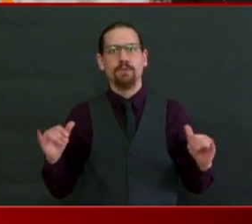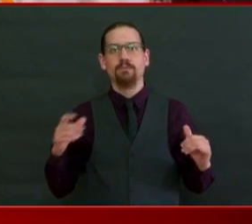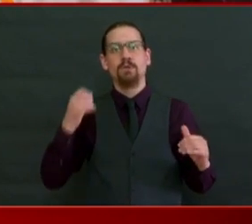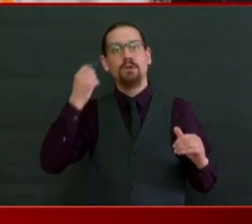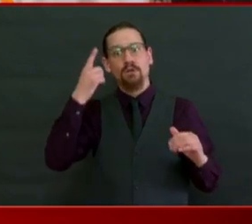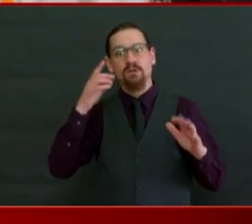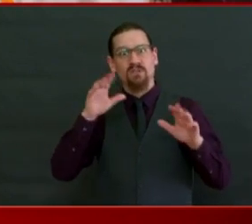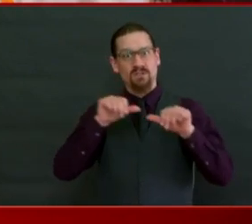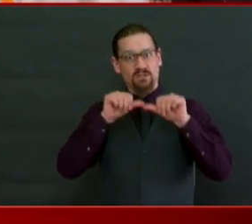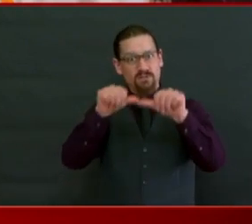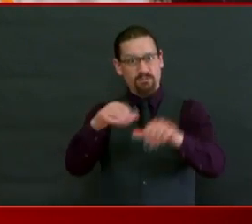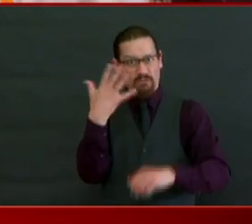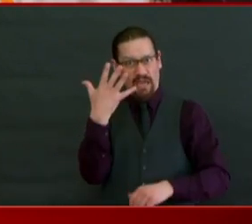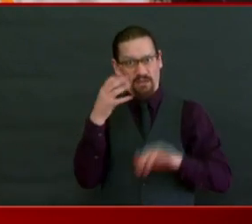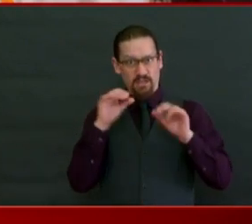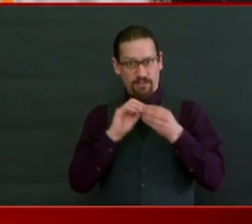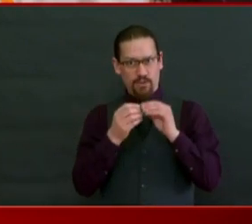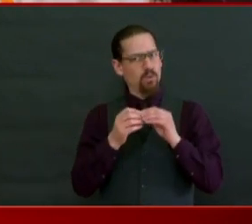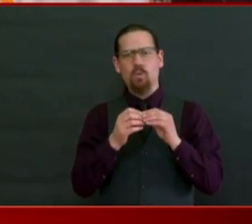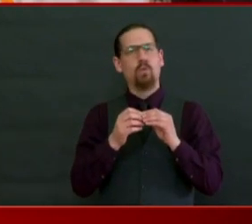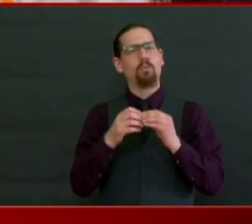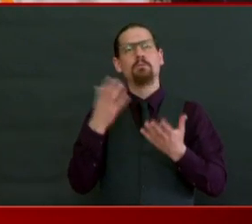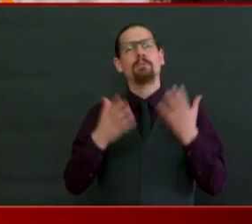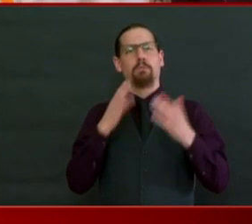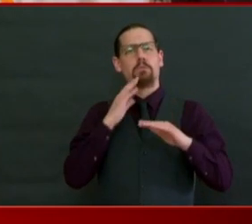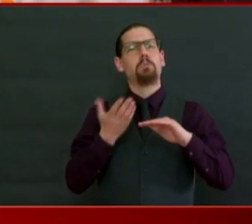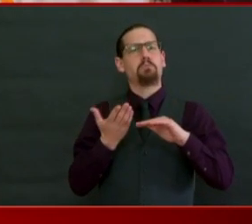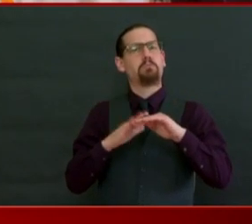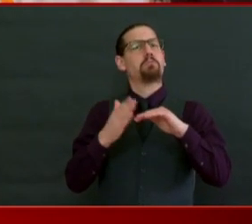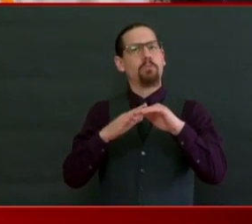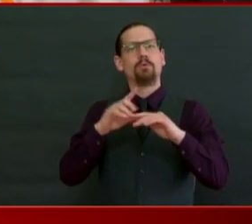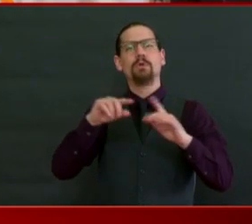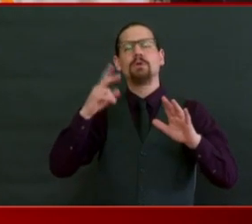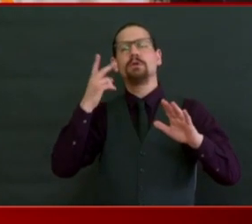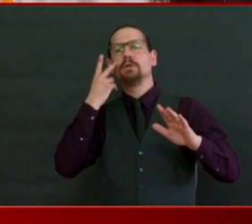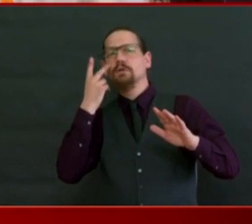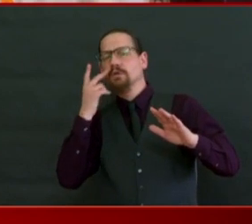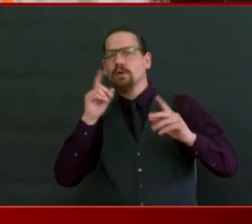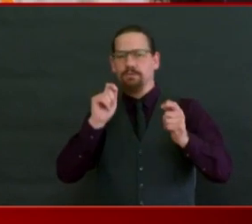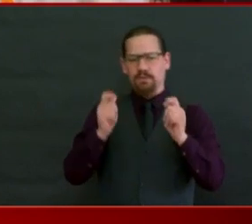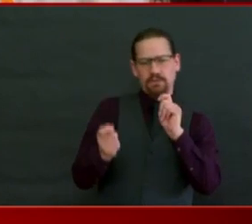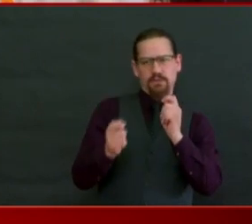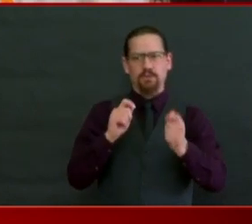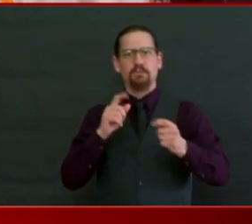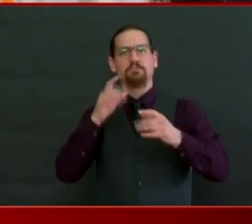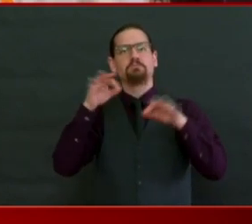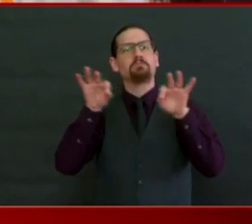THING. YOU WILL ALWAYS WANT TO BE PHYSICALLY WITH THE SMALLEST